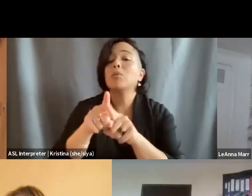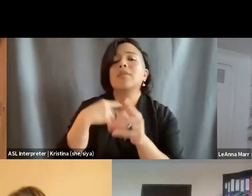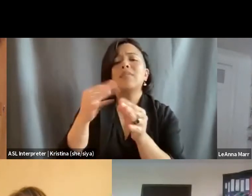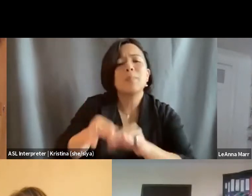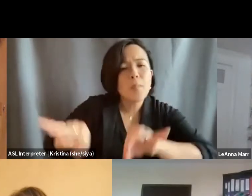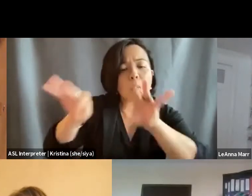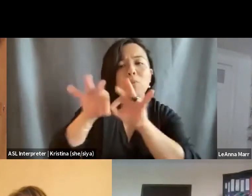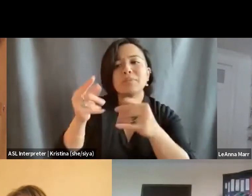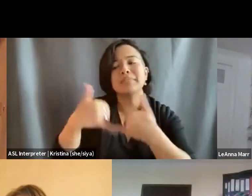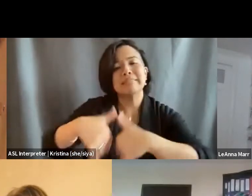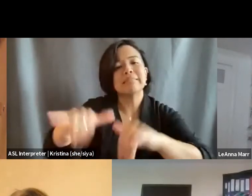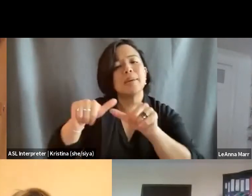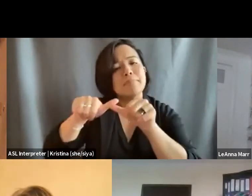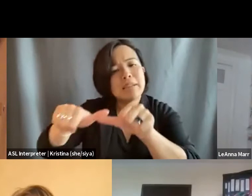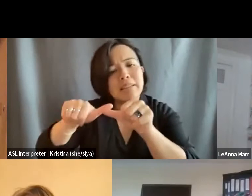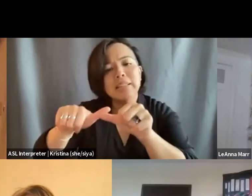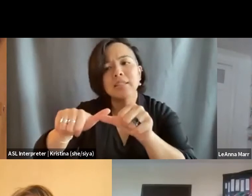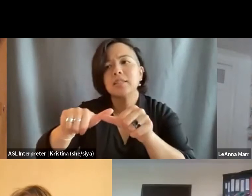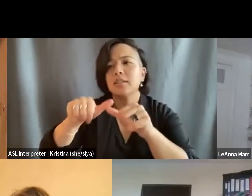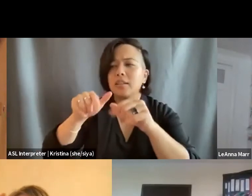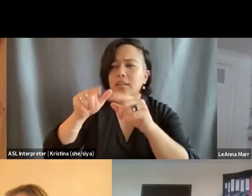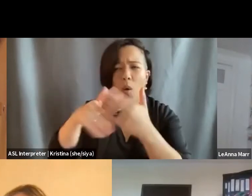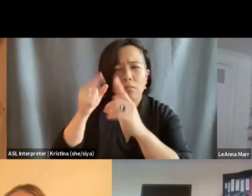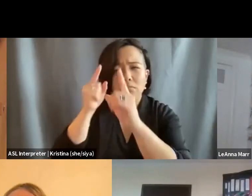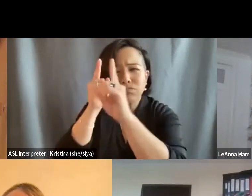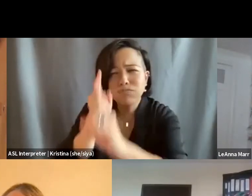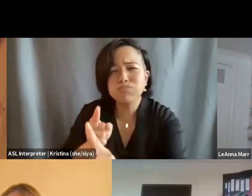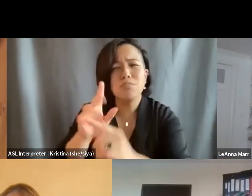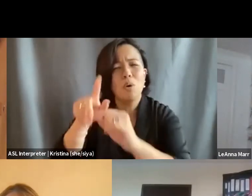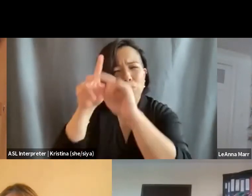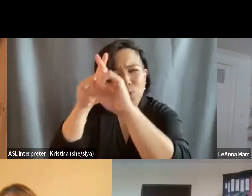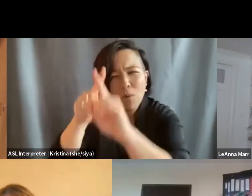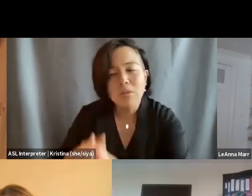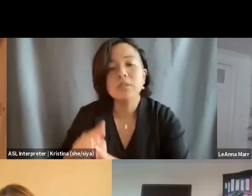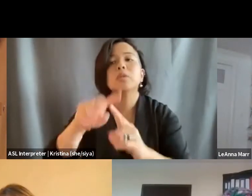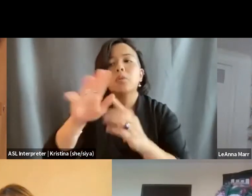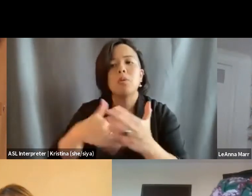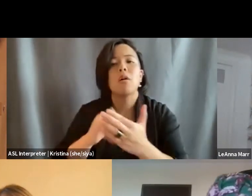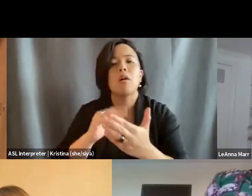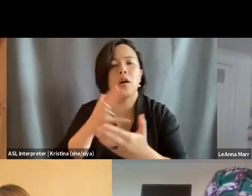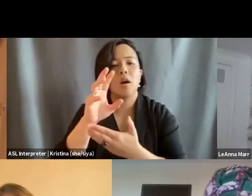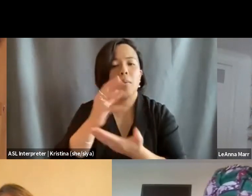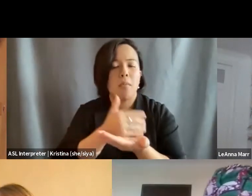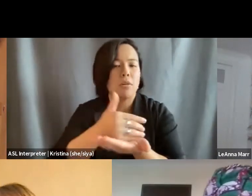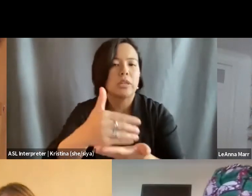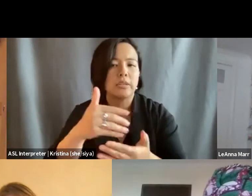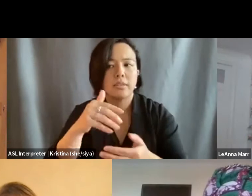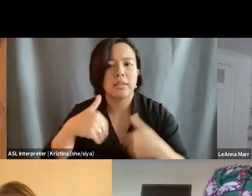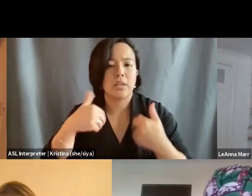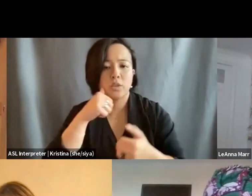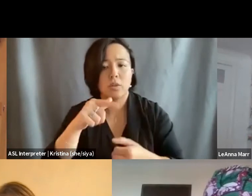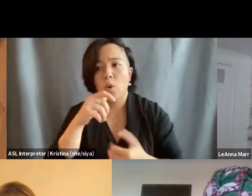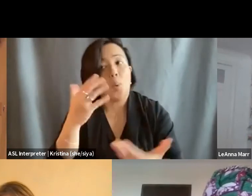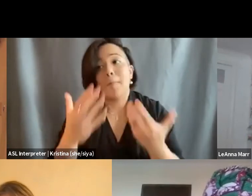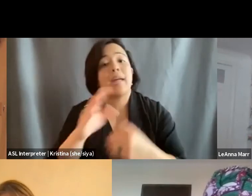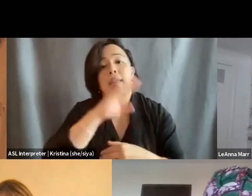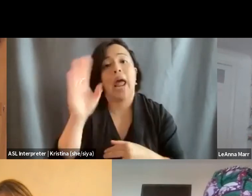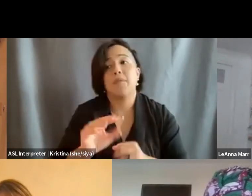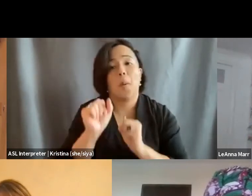system.